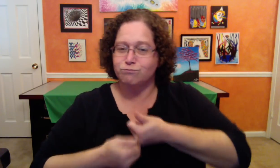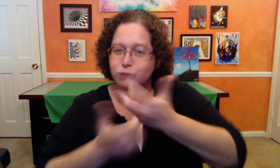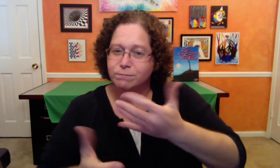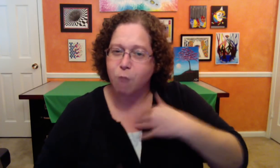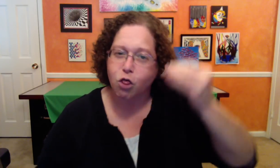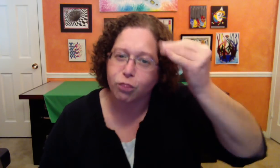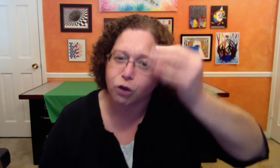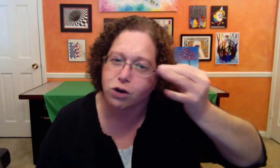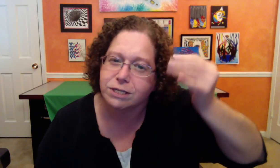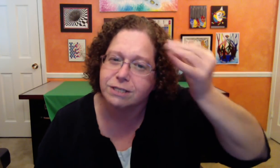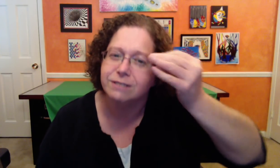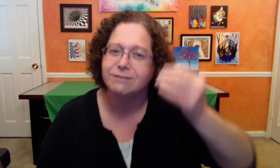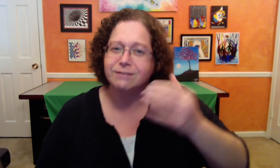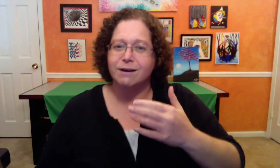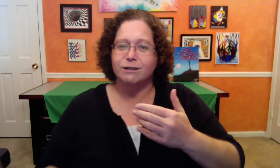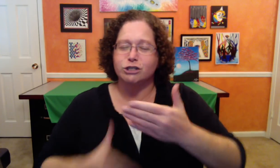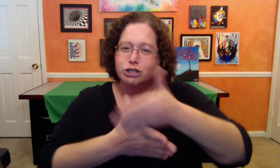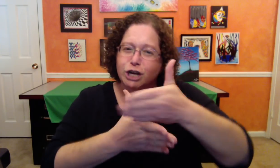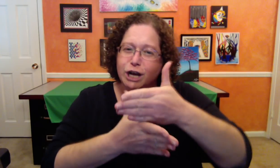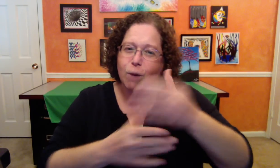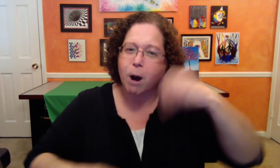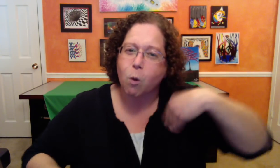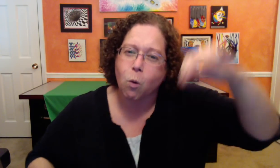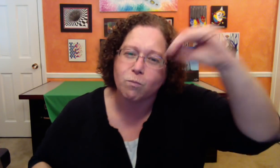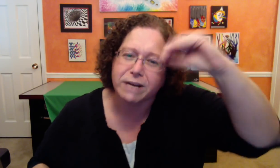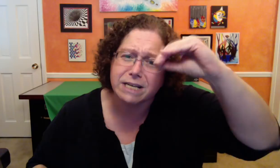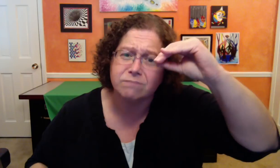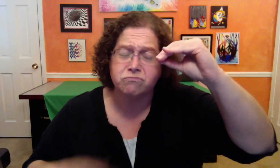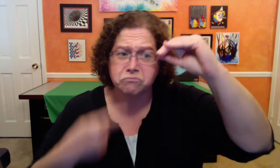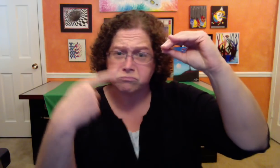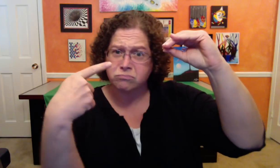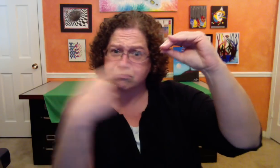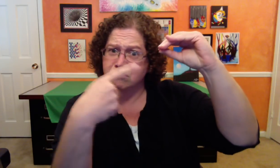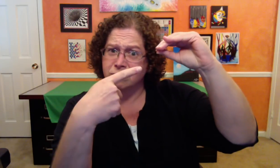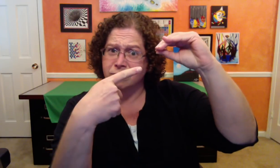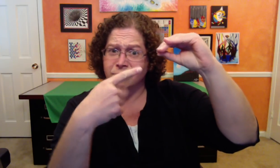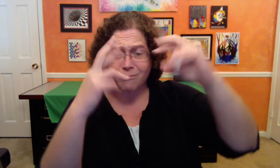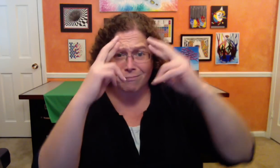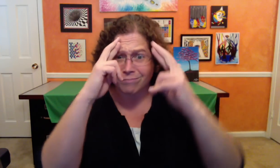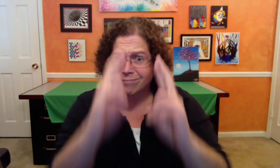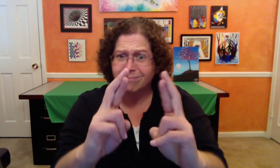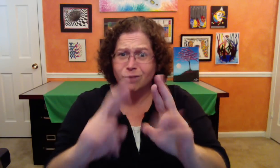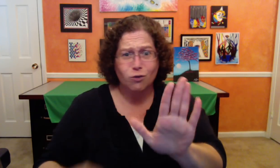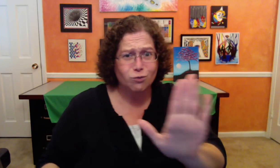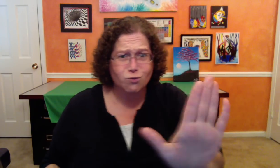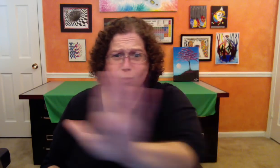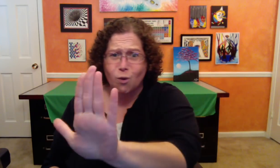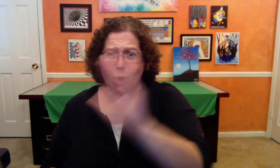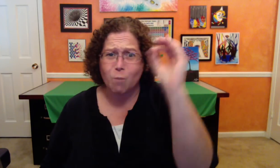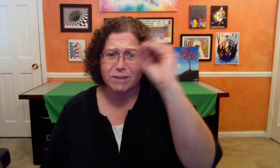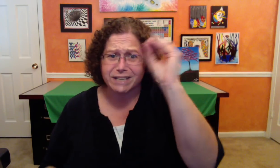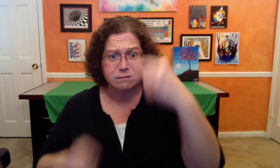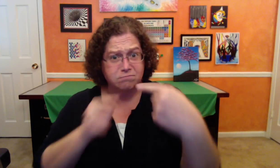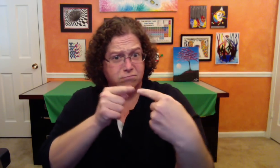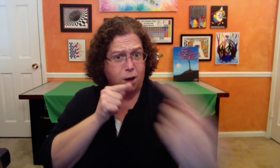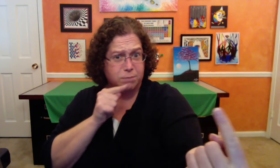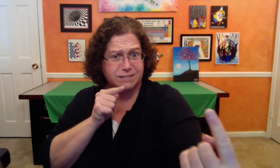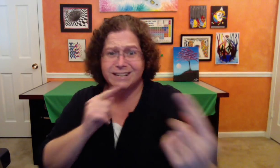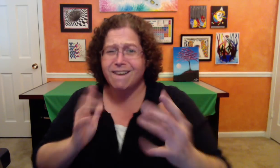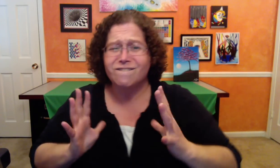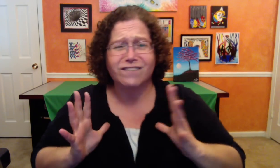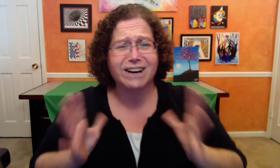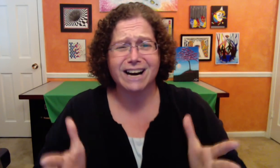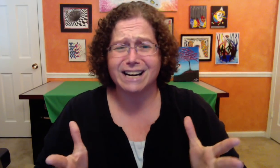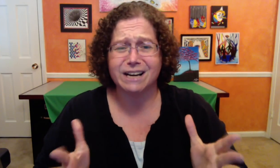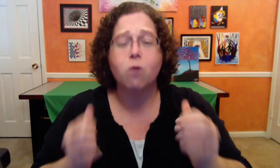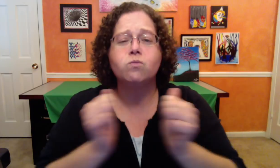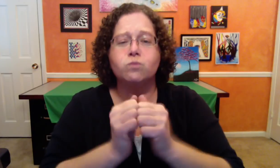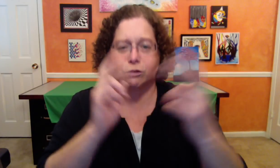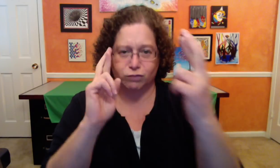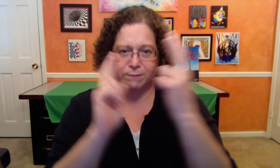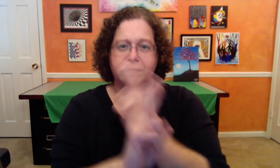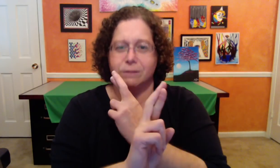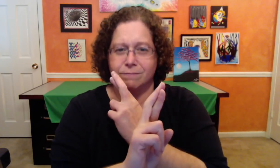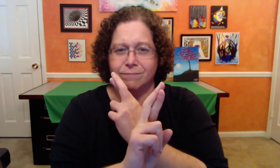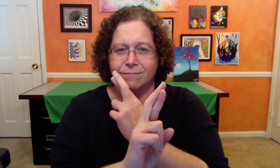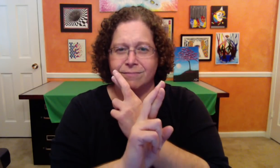I am able to express my thoughts, share my opinions, and your opposing opinions, which is fine by me, as long it is respectful.